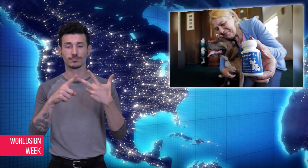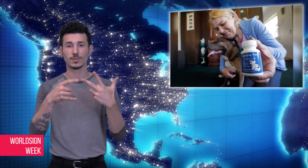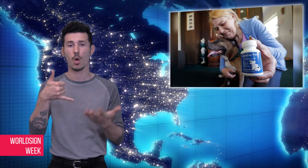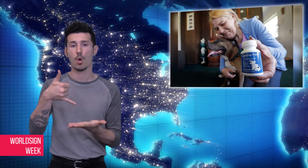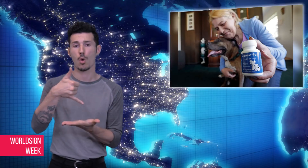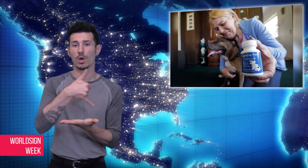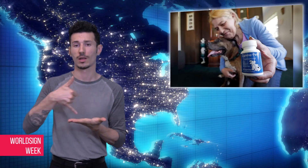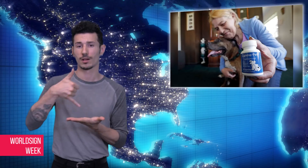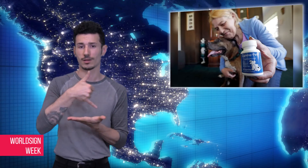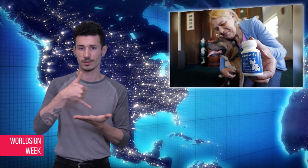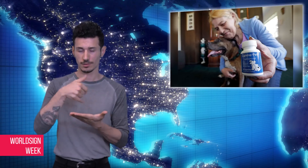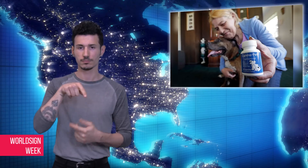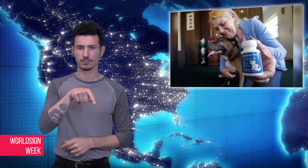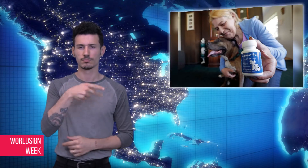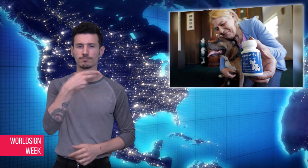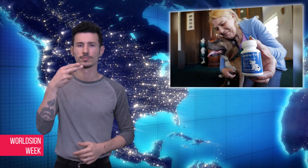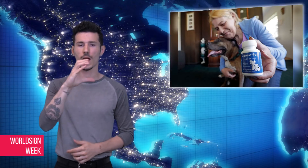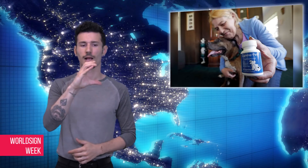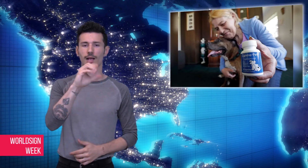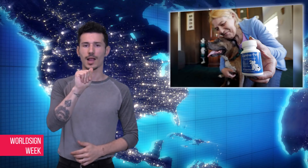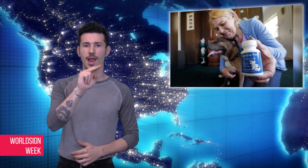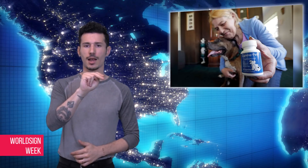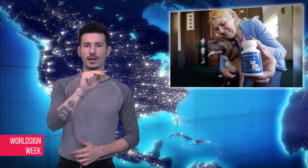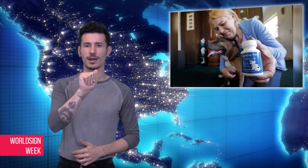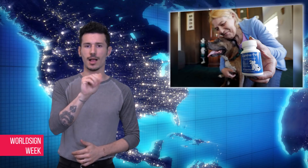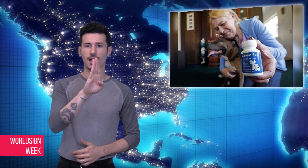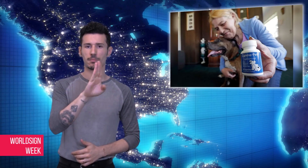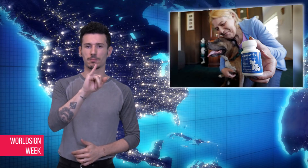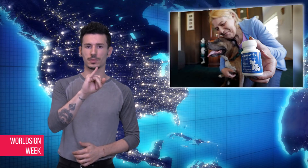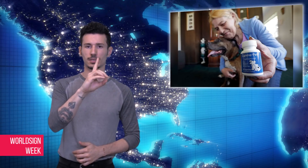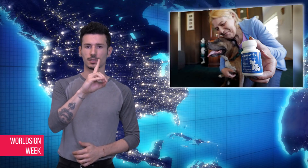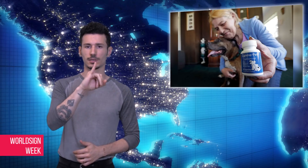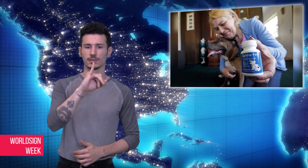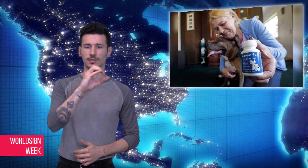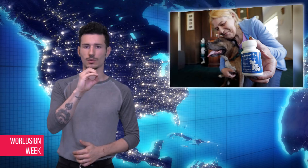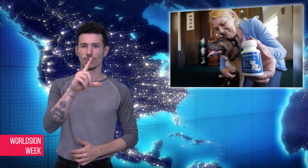Oil - An alternative option,